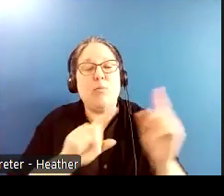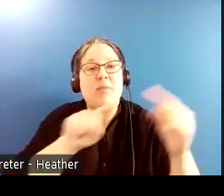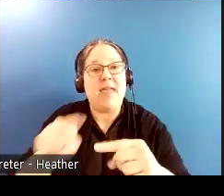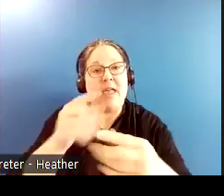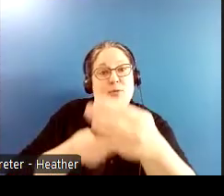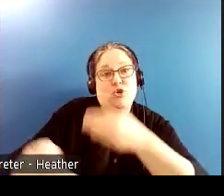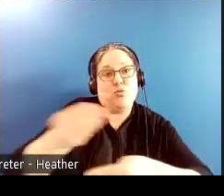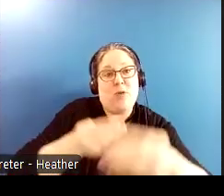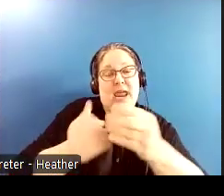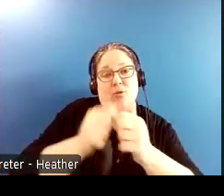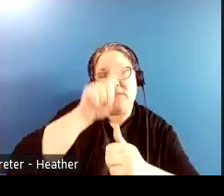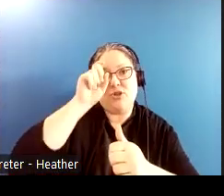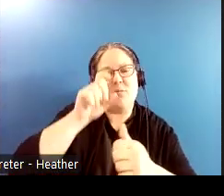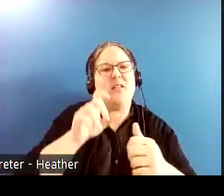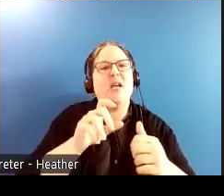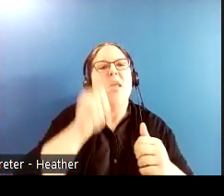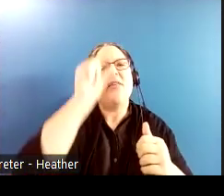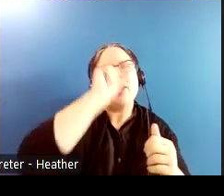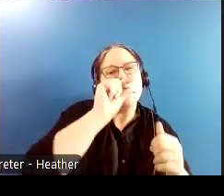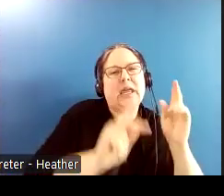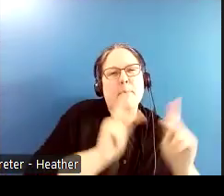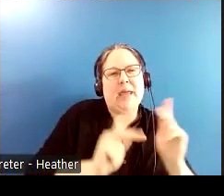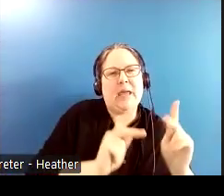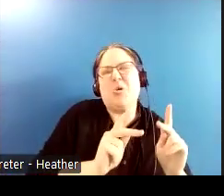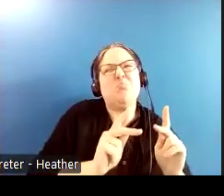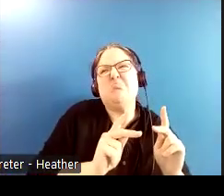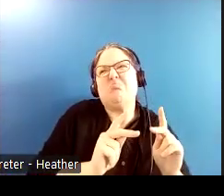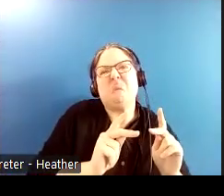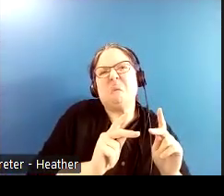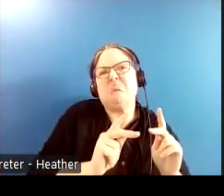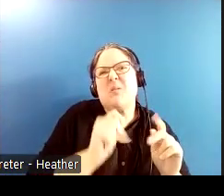uh new primitive and non-intellectual culture. They hadn't sort of ascended to the way that